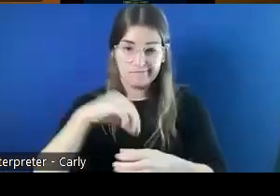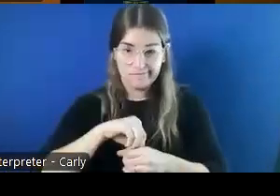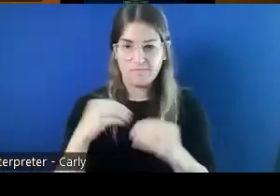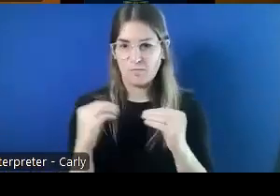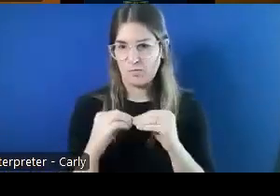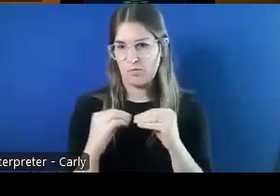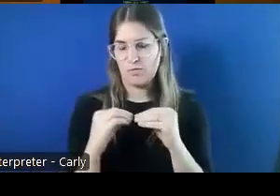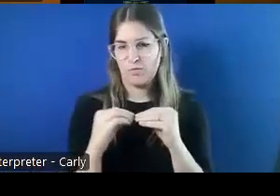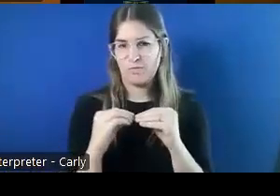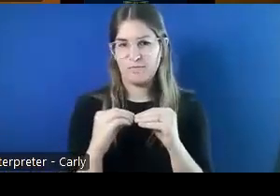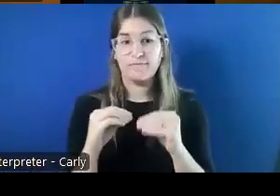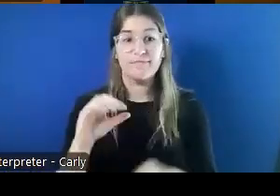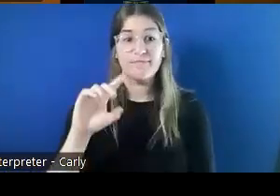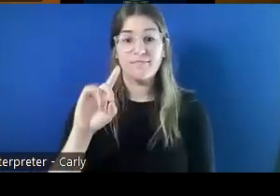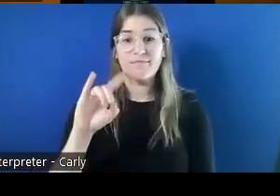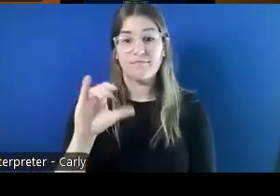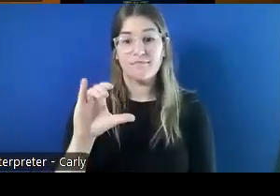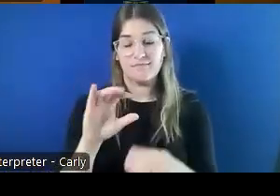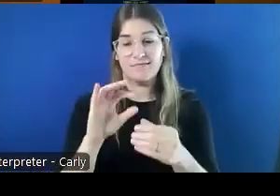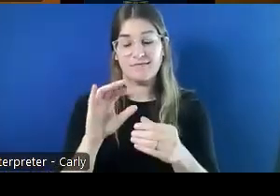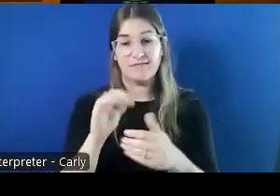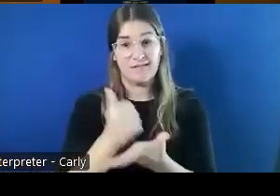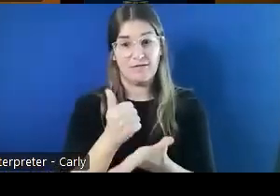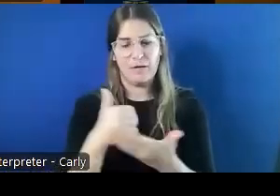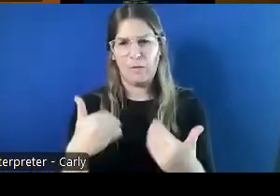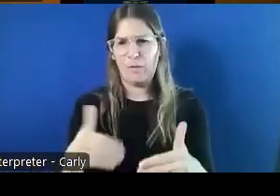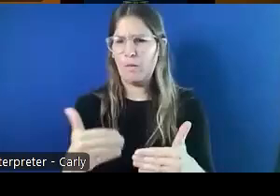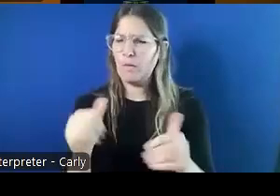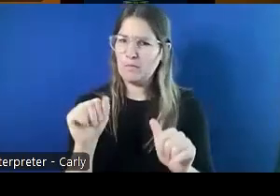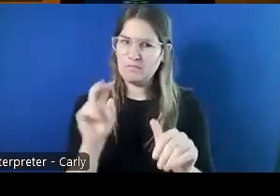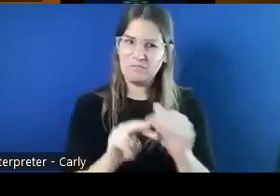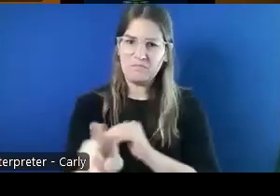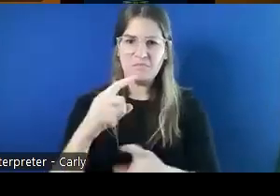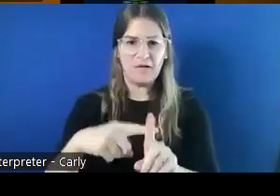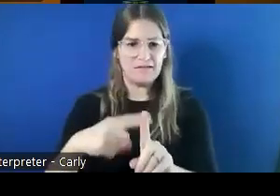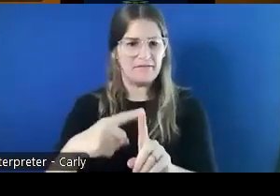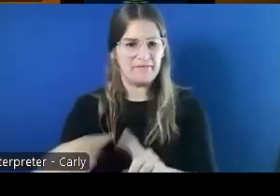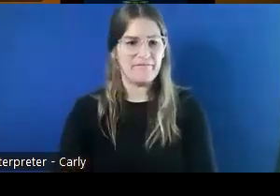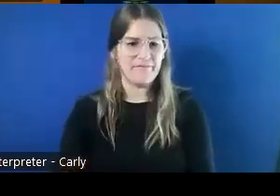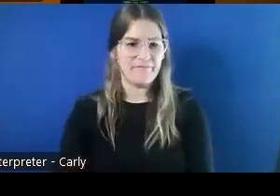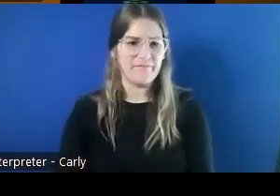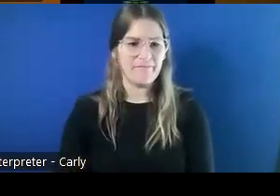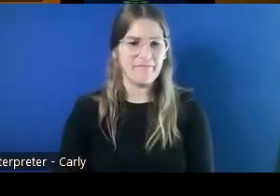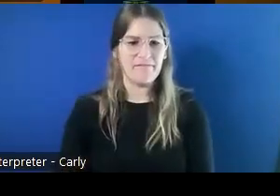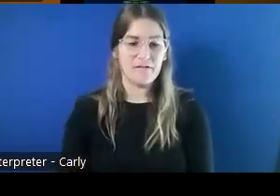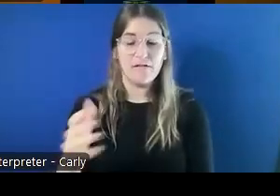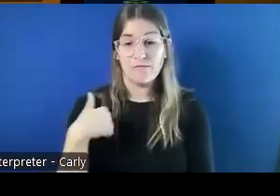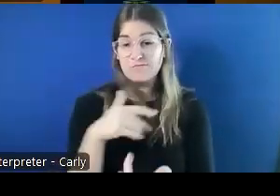interventions really serve as this Mo modality to be really promising um to address a unit who